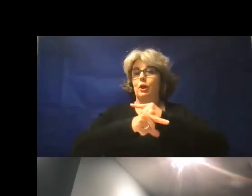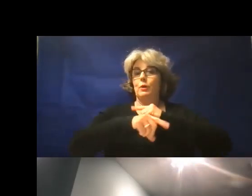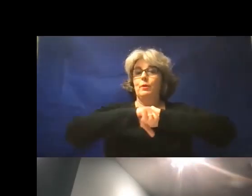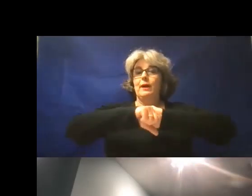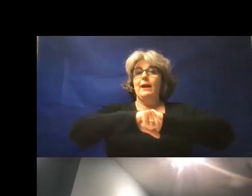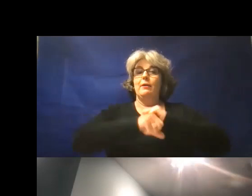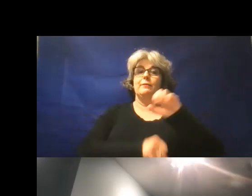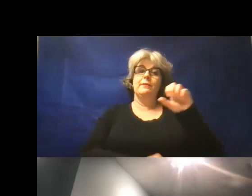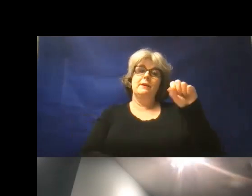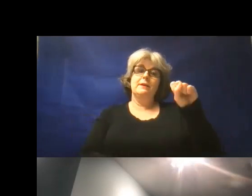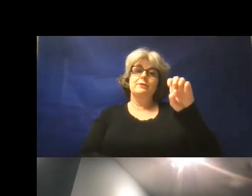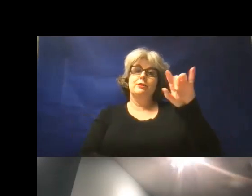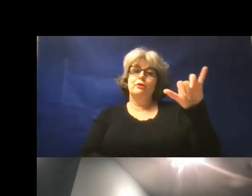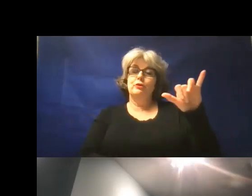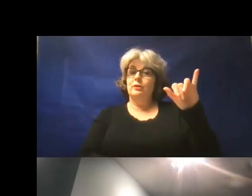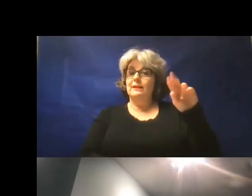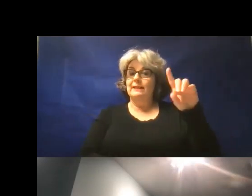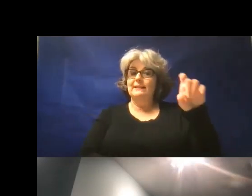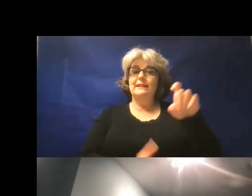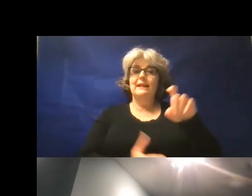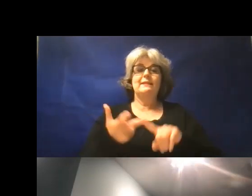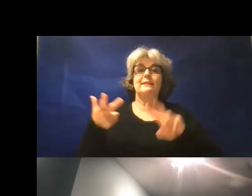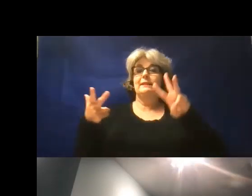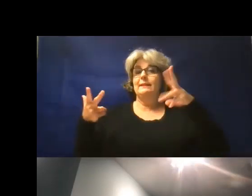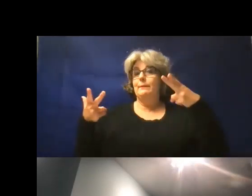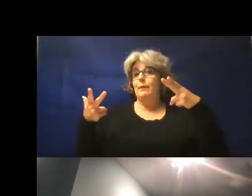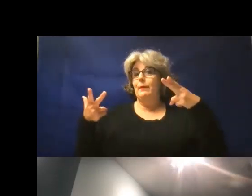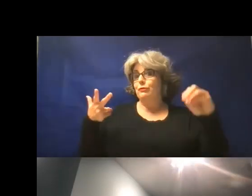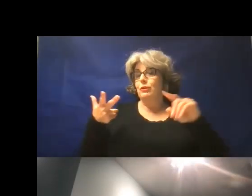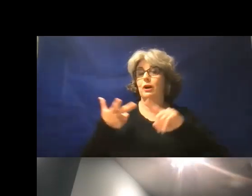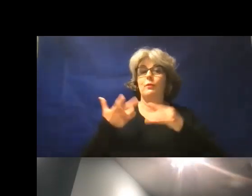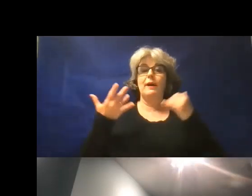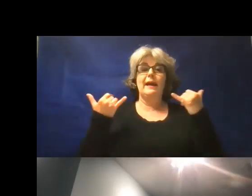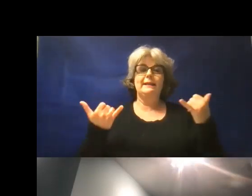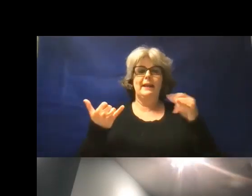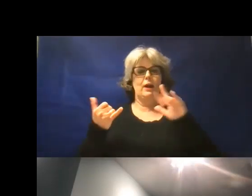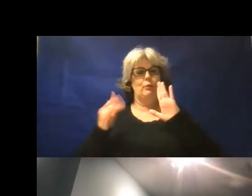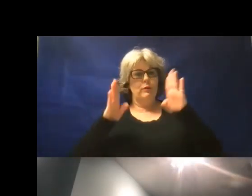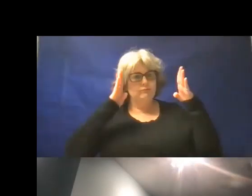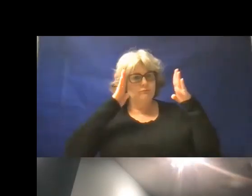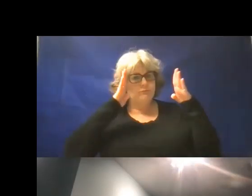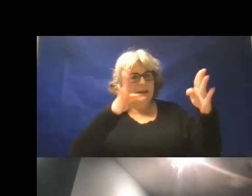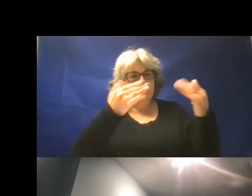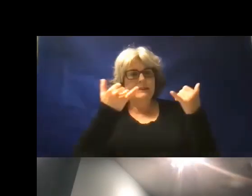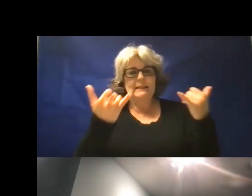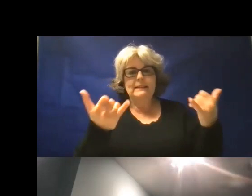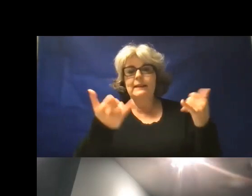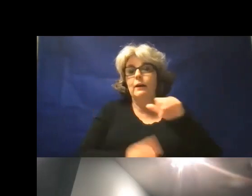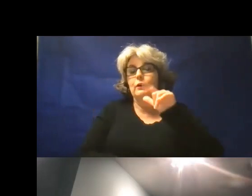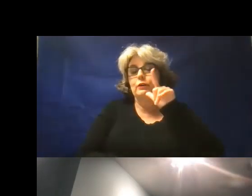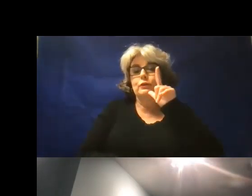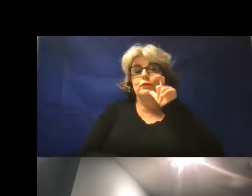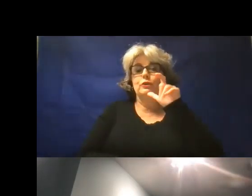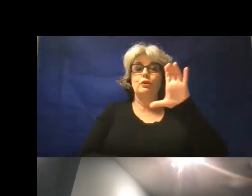who all world and data and currently we are paying a lot of attention to COVID related data from